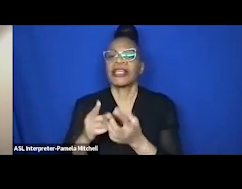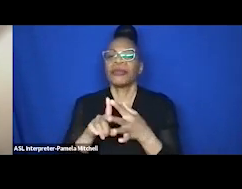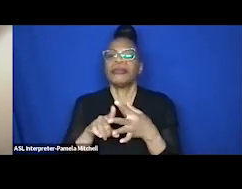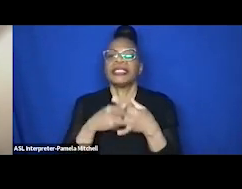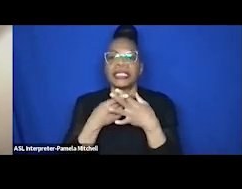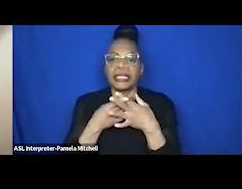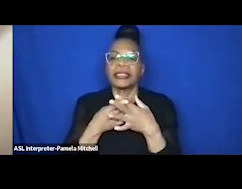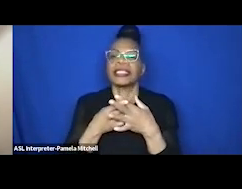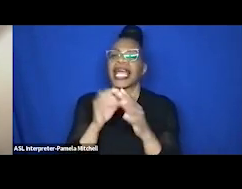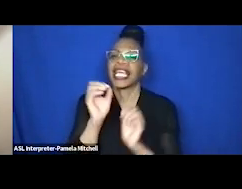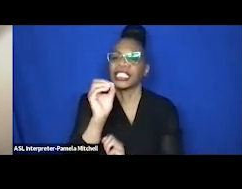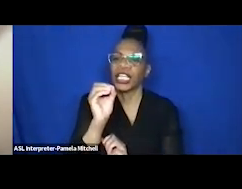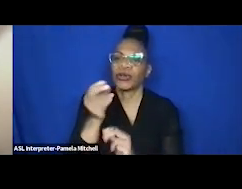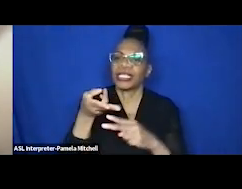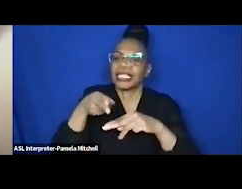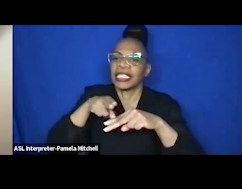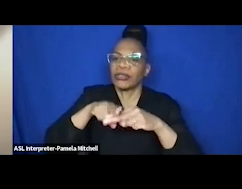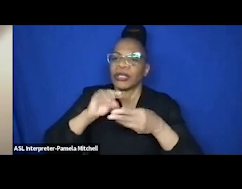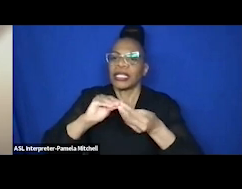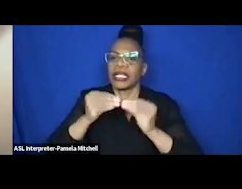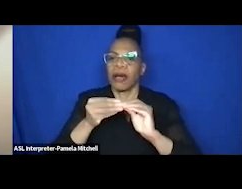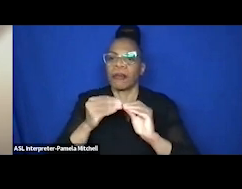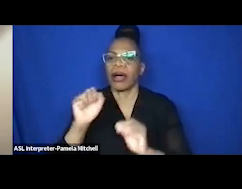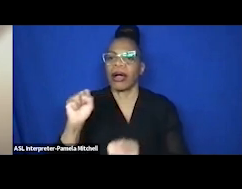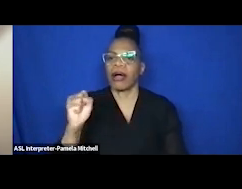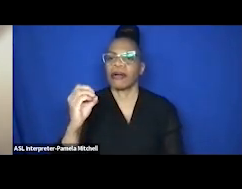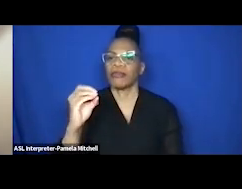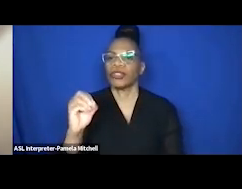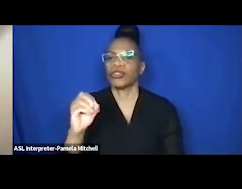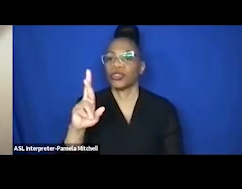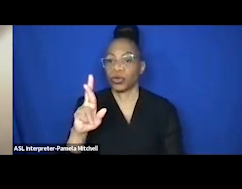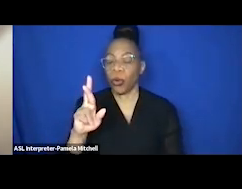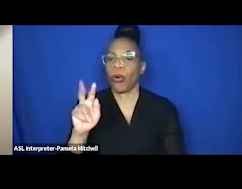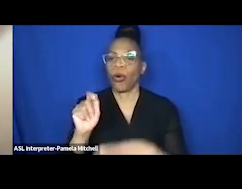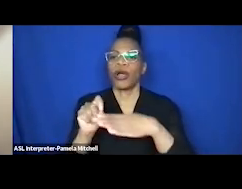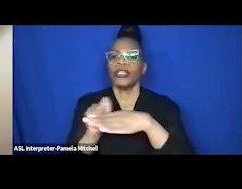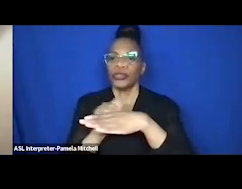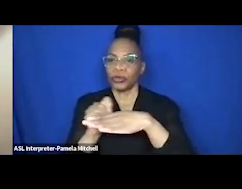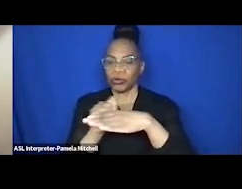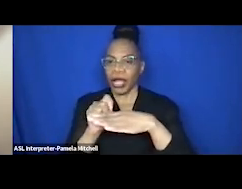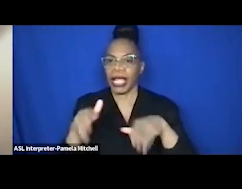is increasing the number of SOAR-trained providers, which we've already seen that over this year,